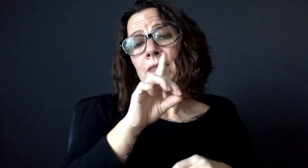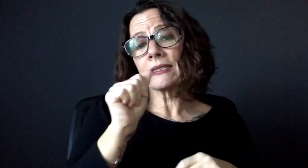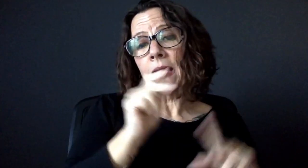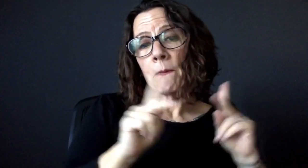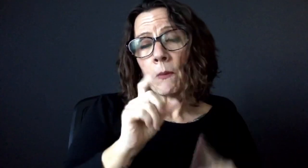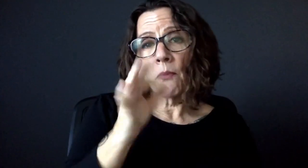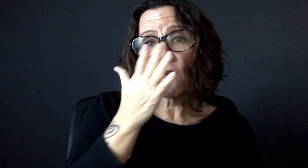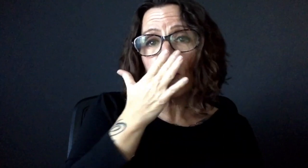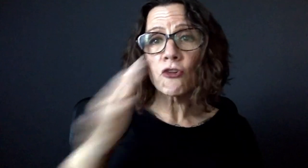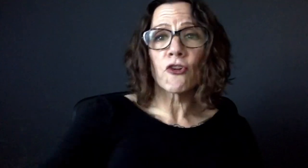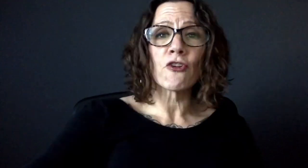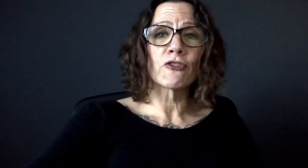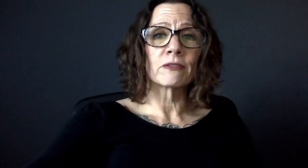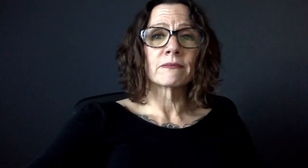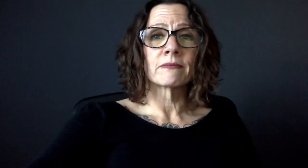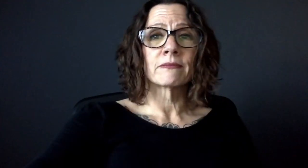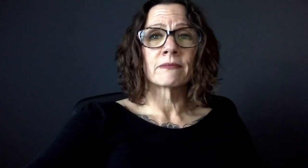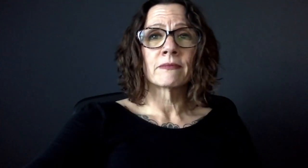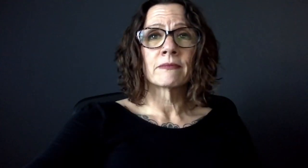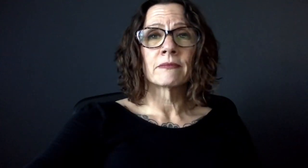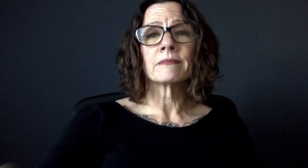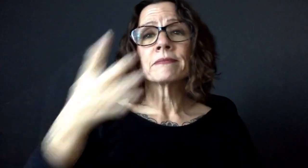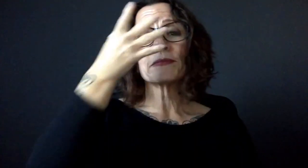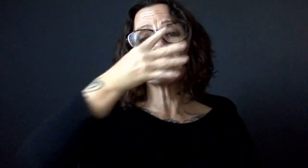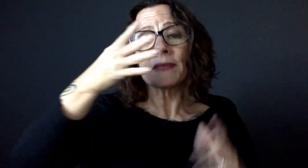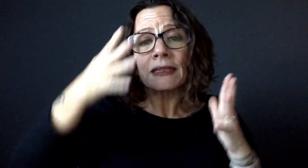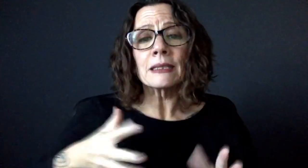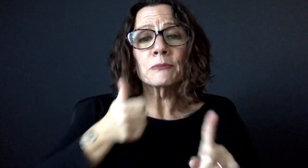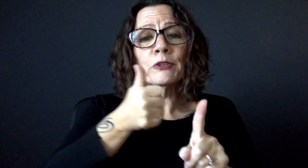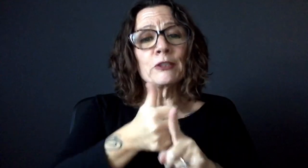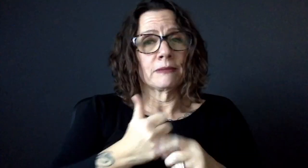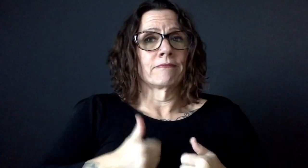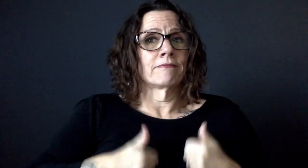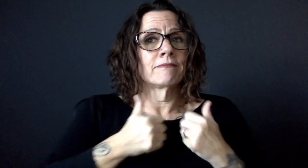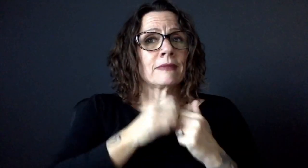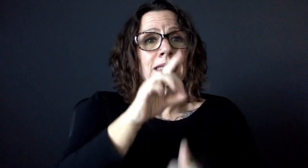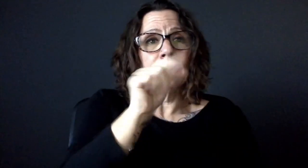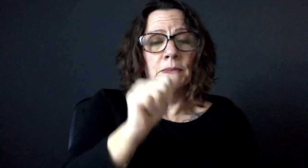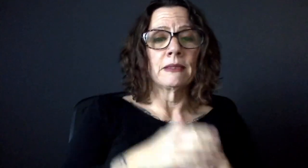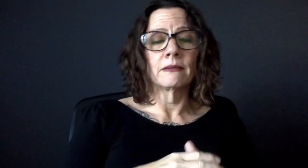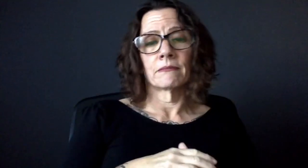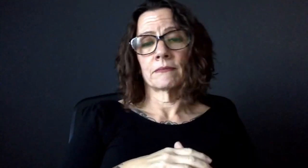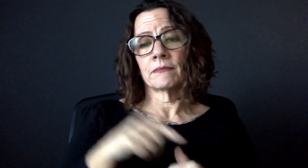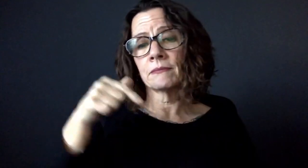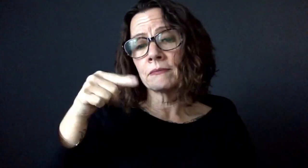disabled people of color, immigrants with disabilities,